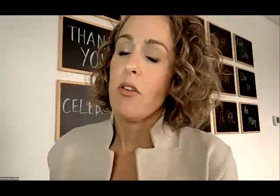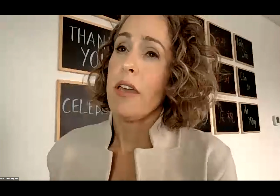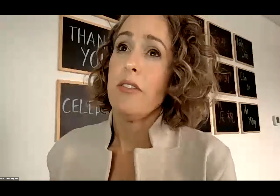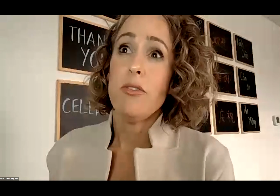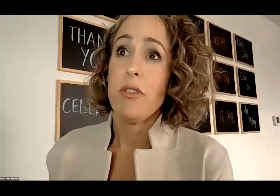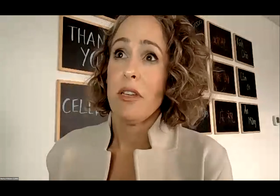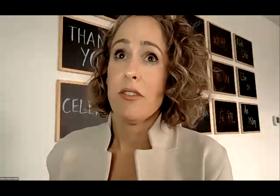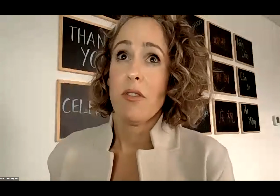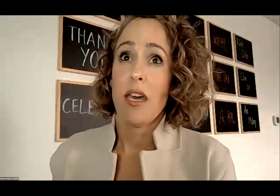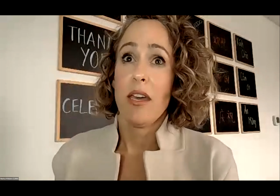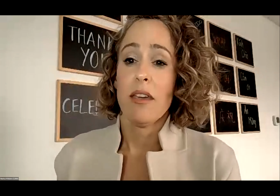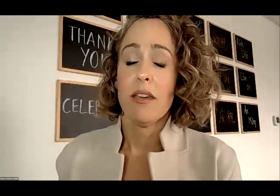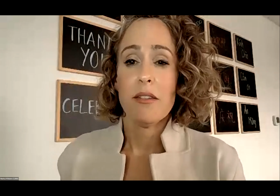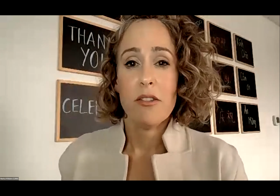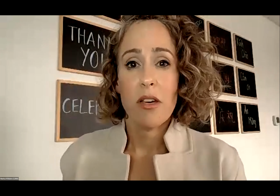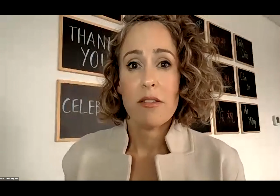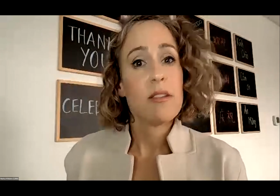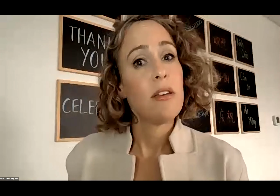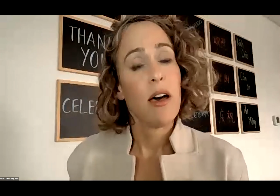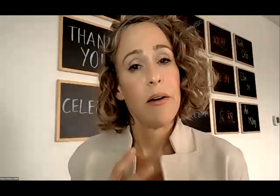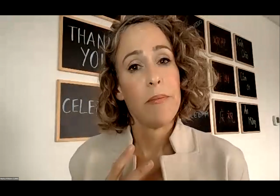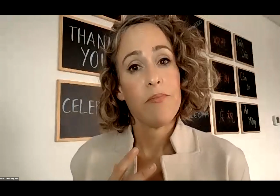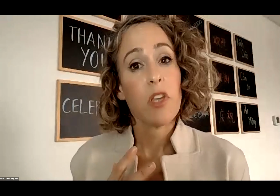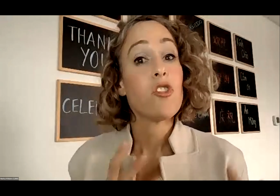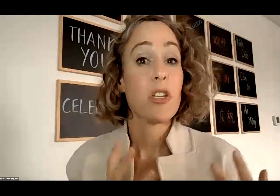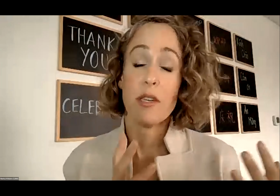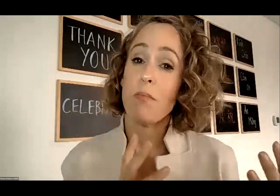So I do think it's okay to just translate part